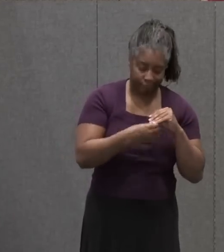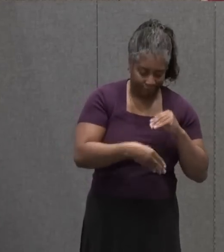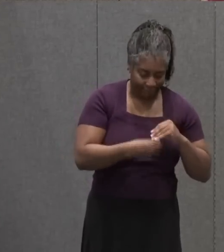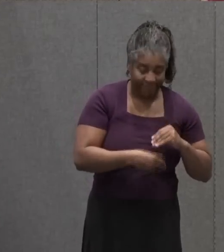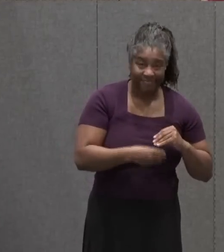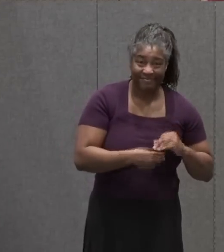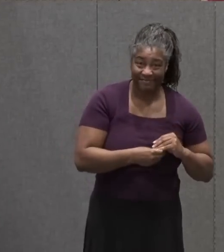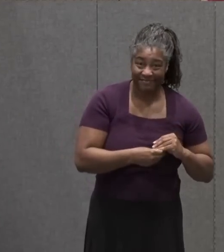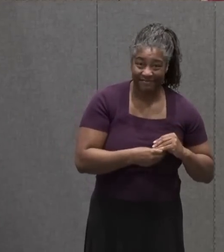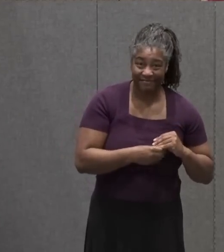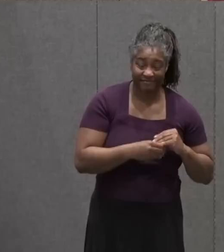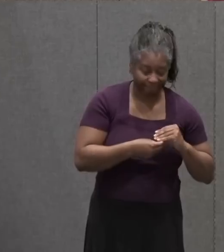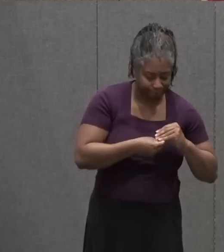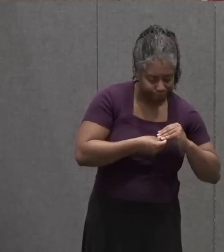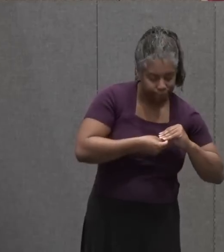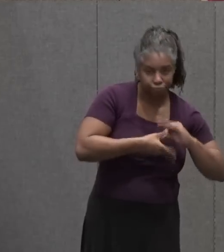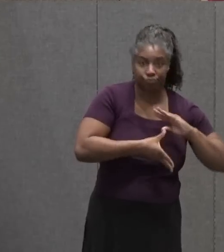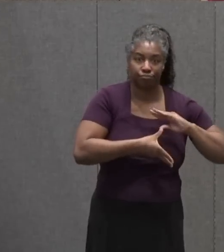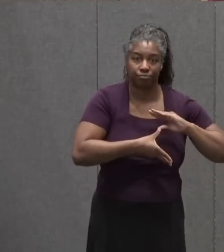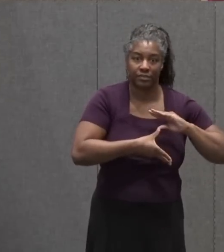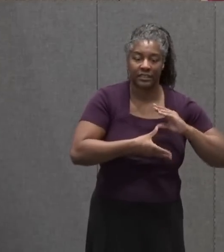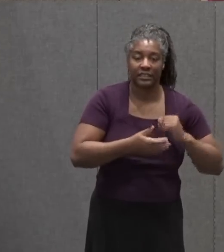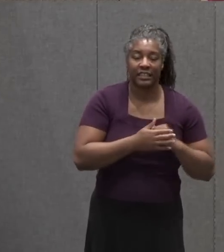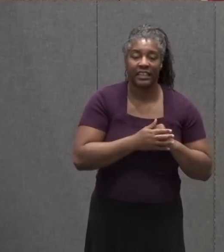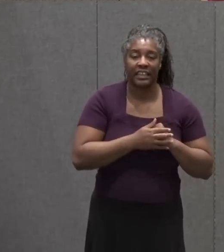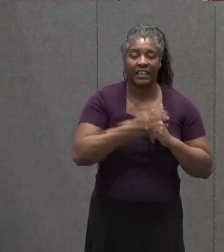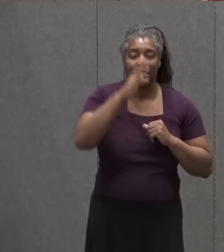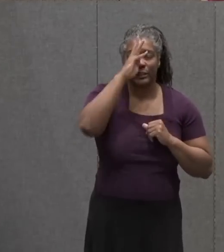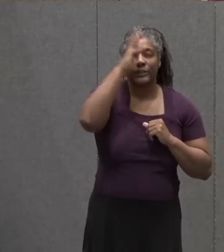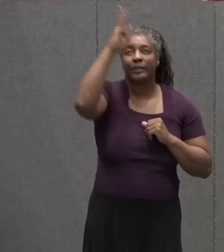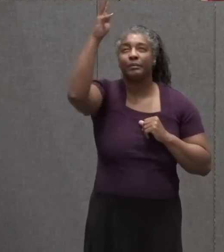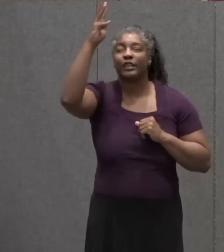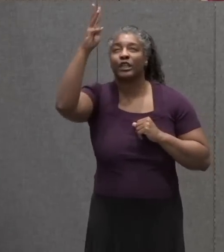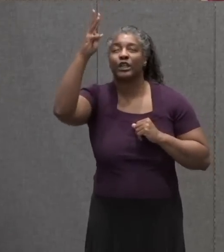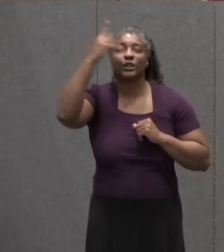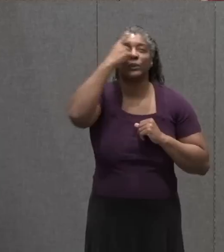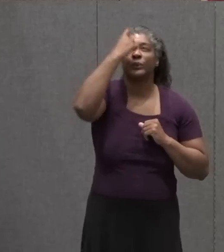Dreamy, science, sad, action, poetic.